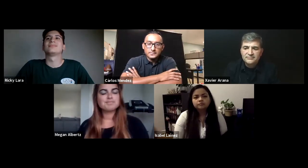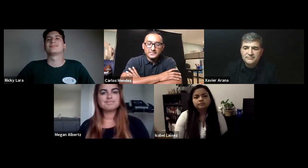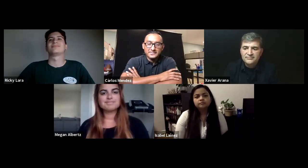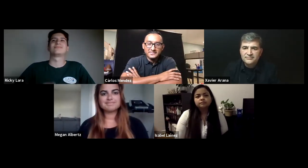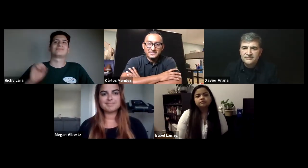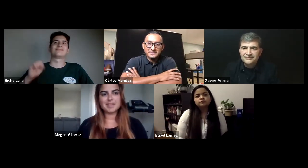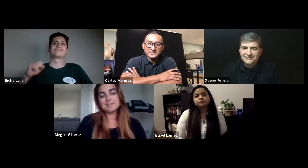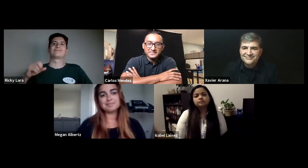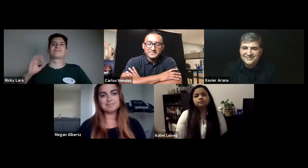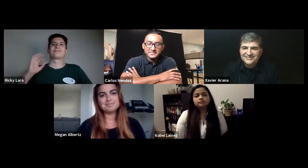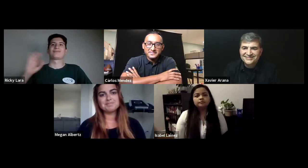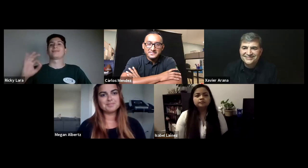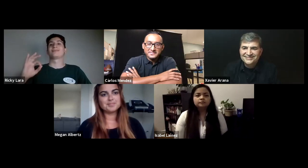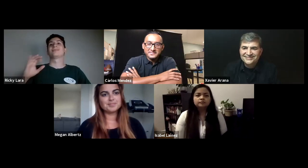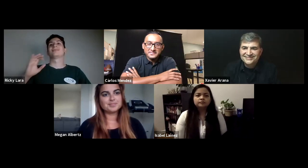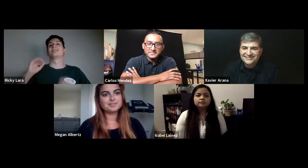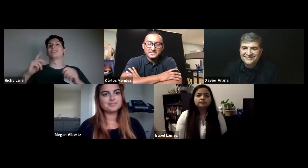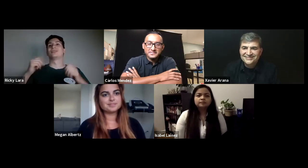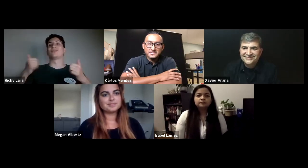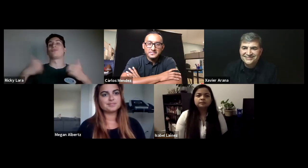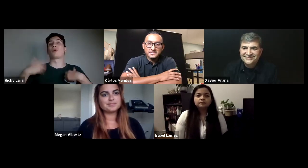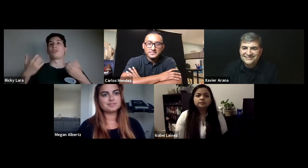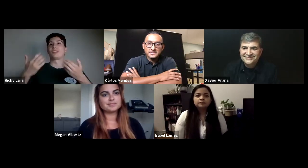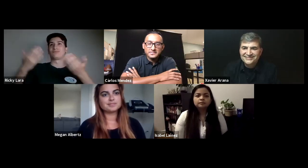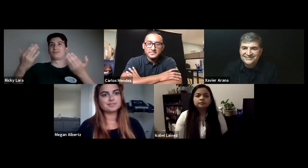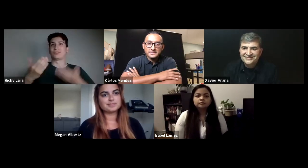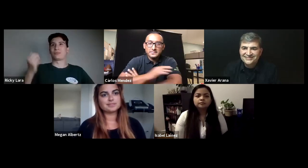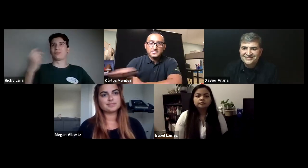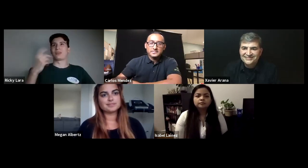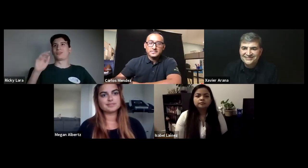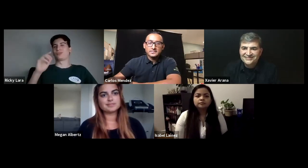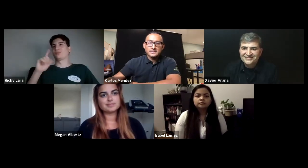and looking back, it's very important. Ricky: Right. That's great.